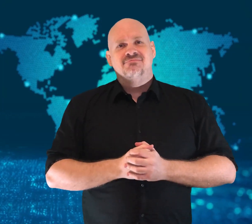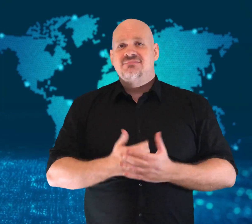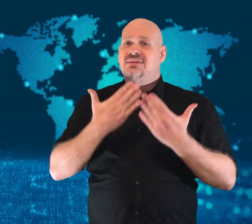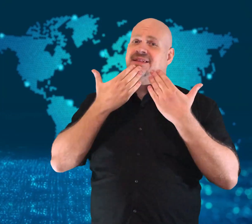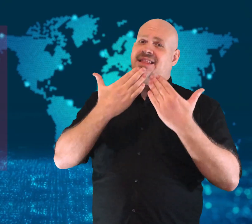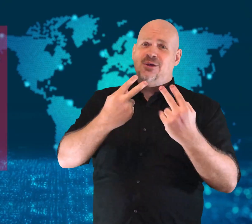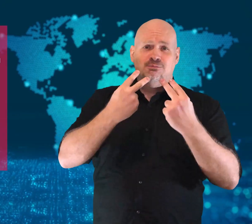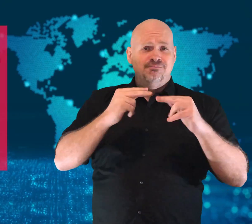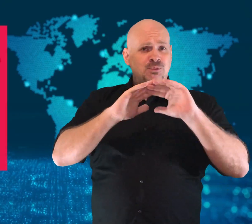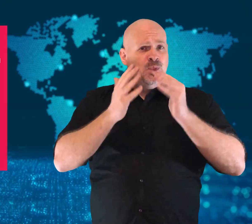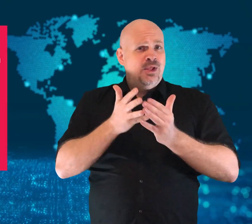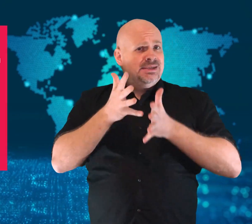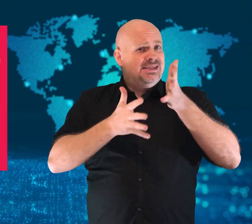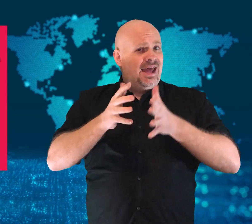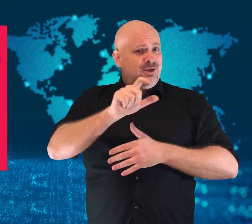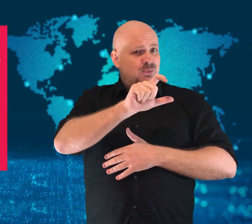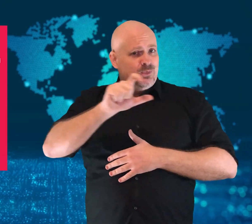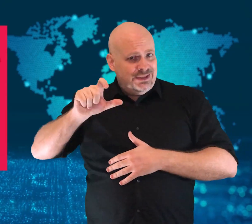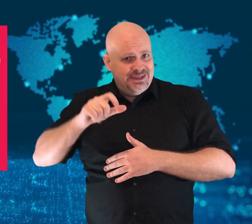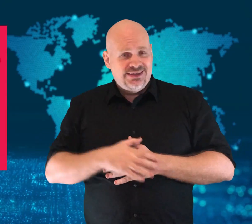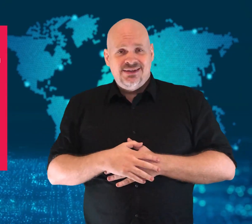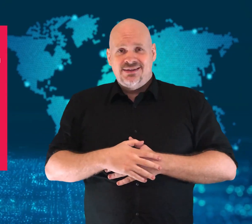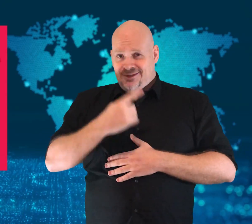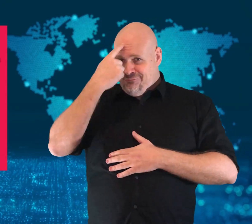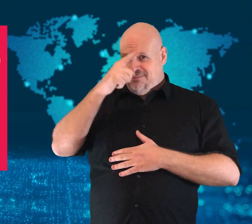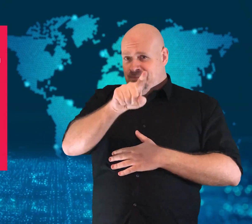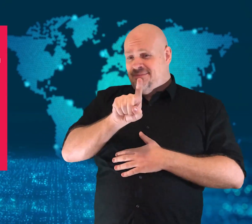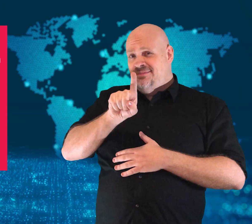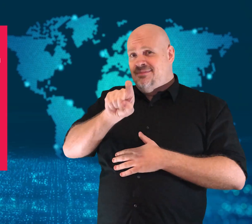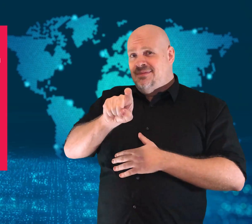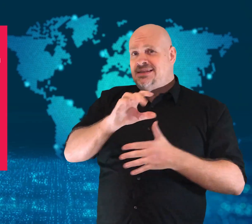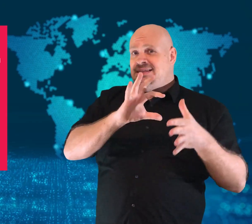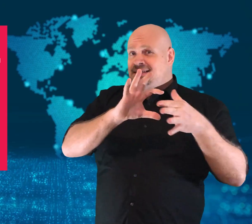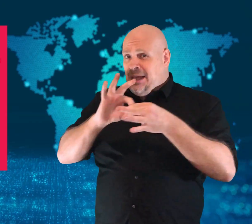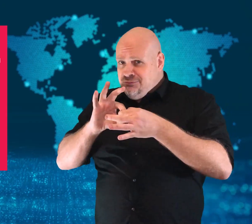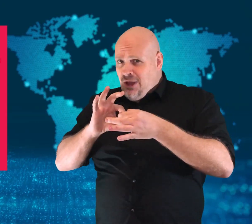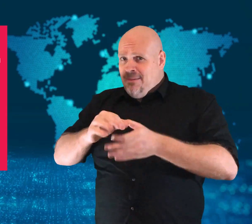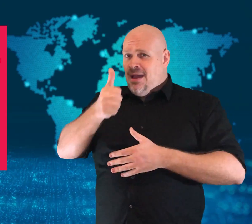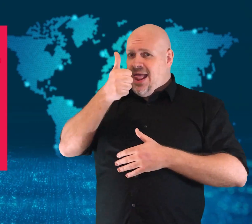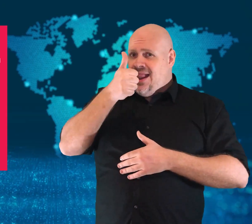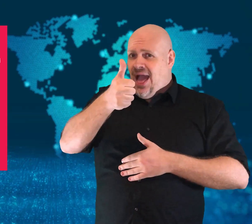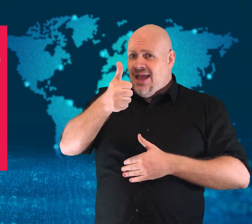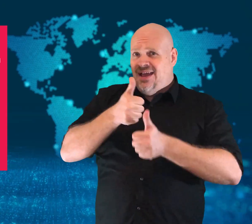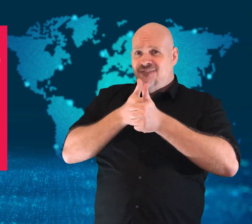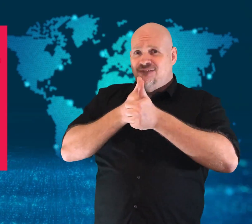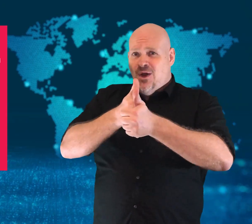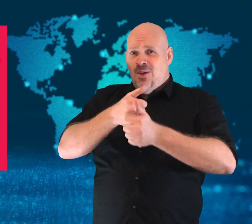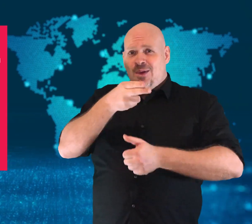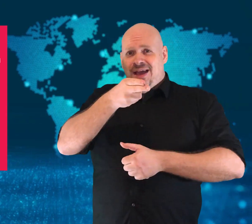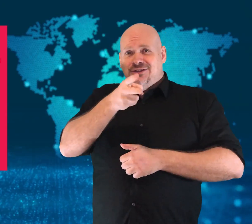Thank you for watching WorldSign Week. Don’t forget to subscribe, like,